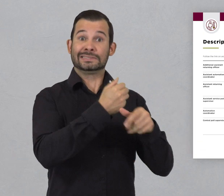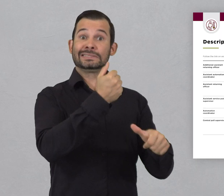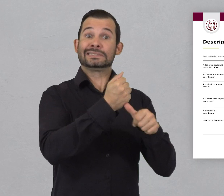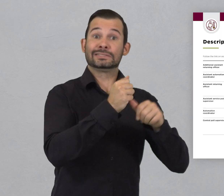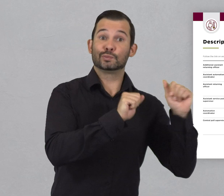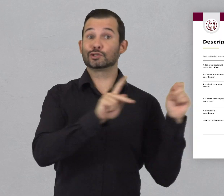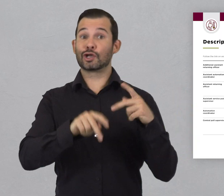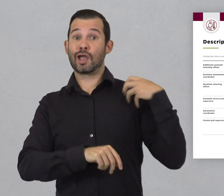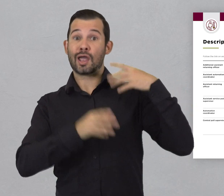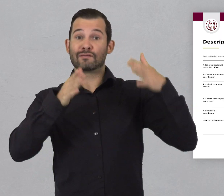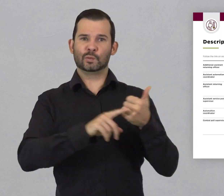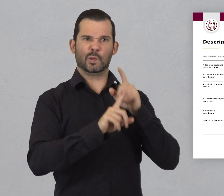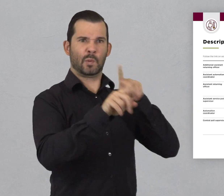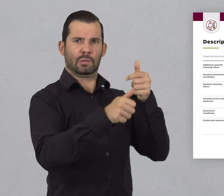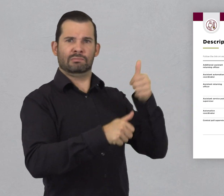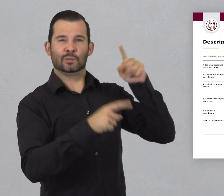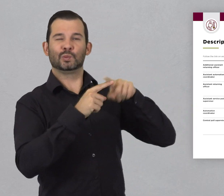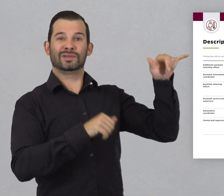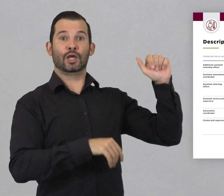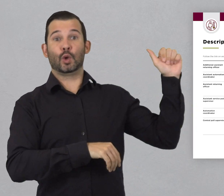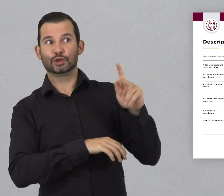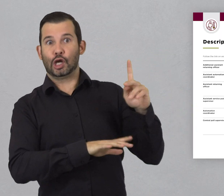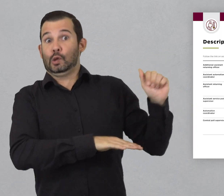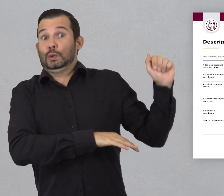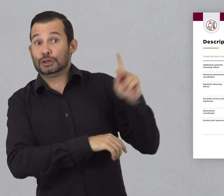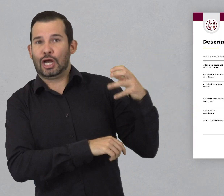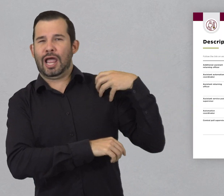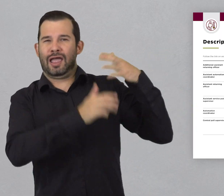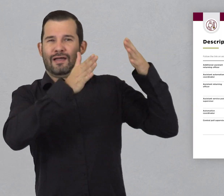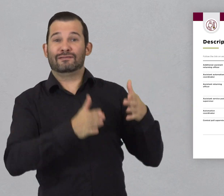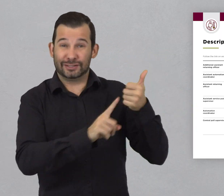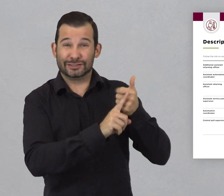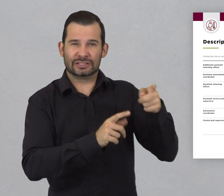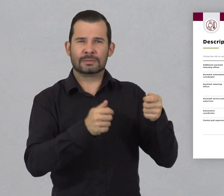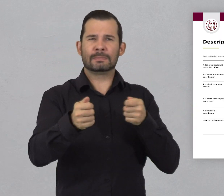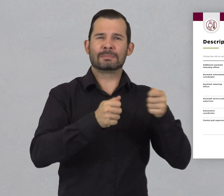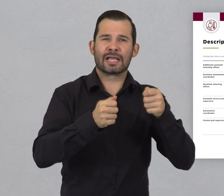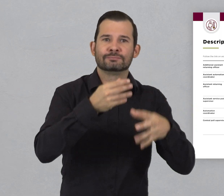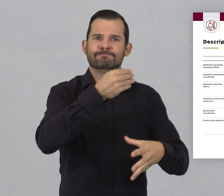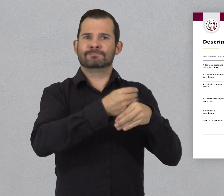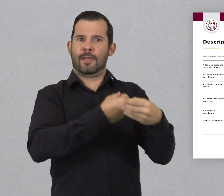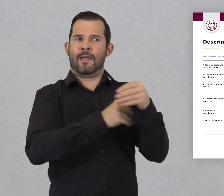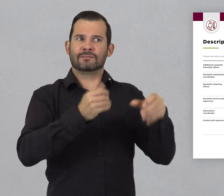reports to the returning returning officer and manages an additional office to provide services